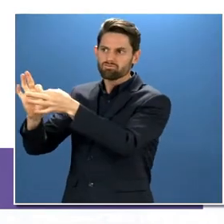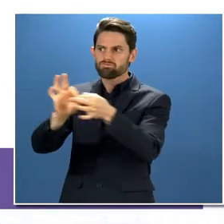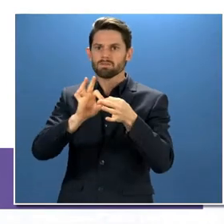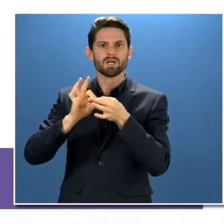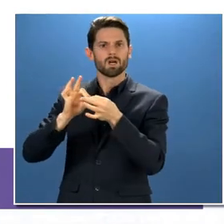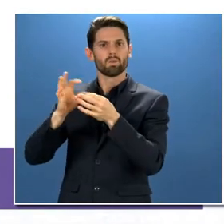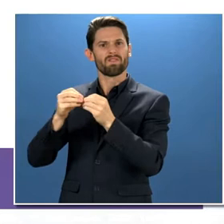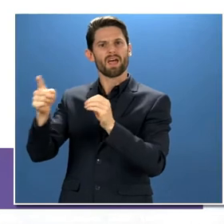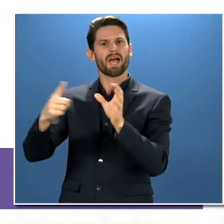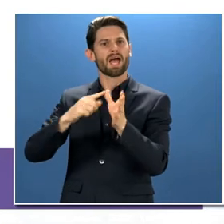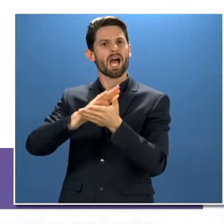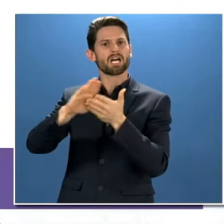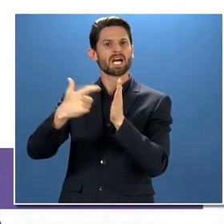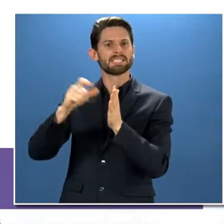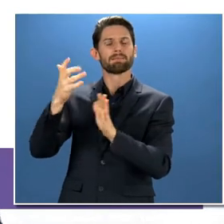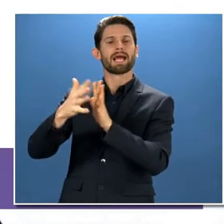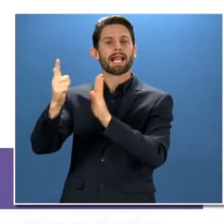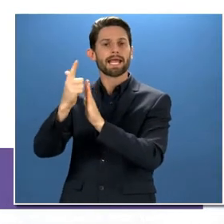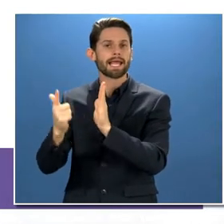legal, strategic direction.